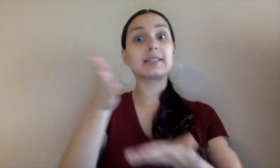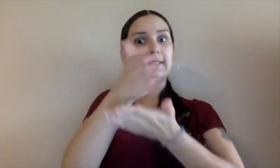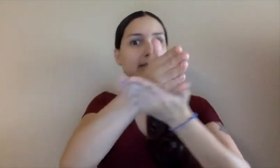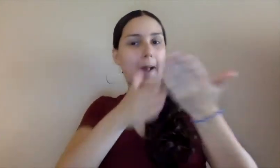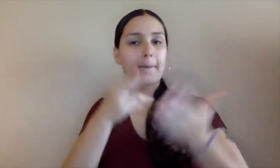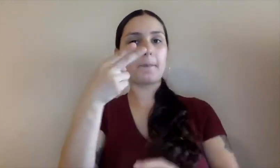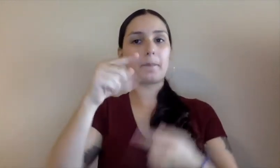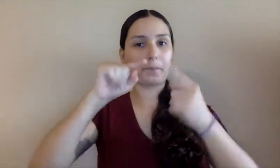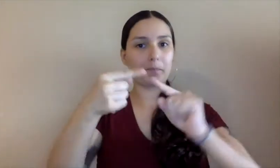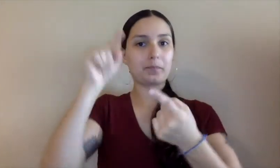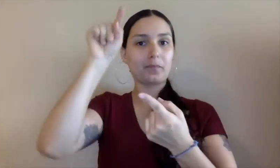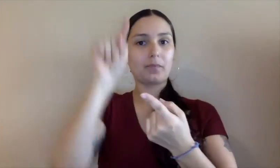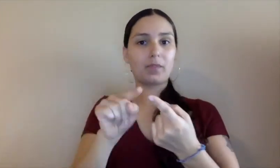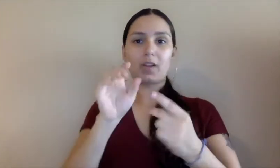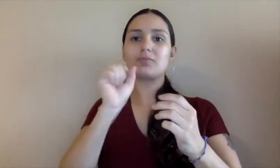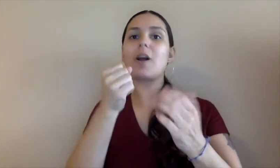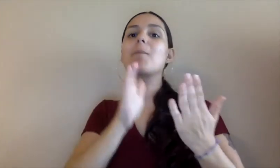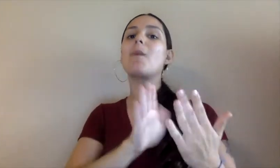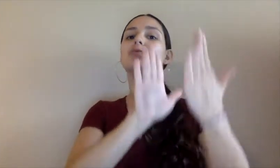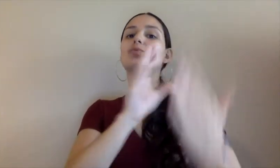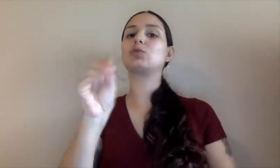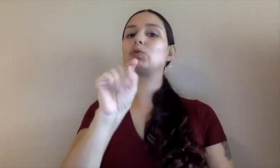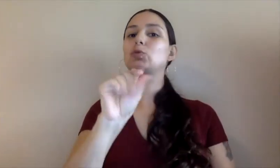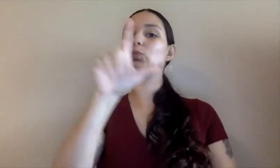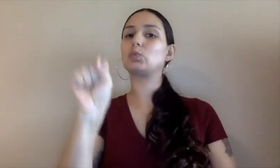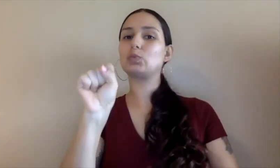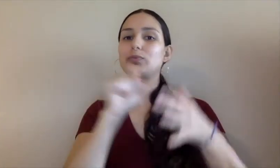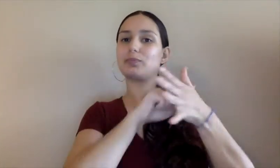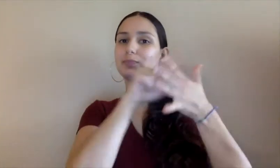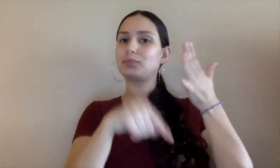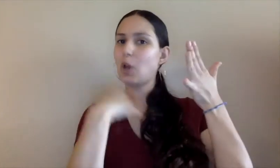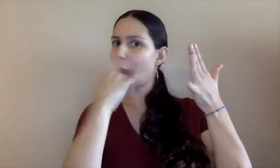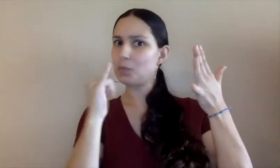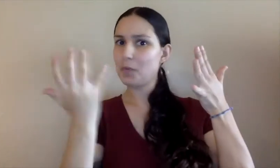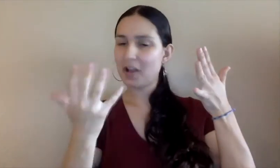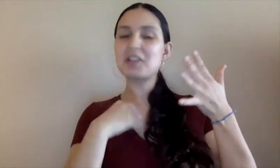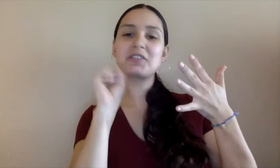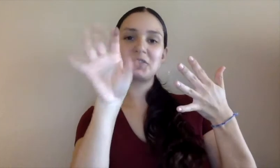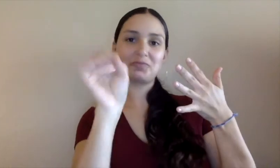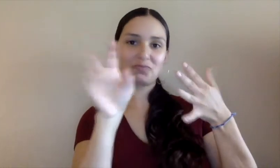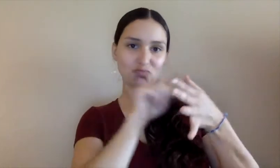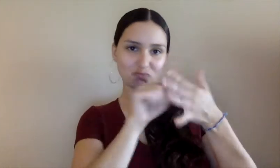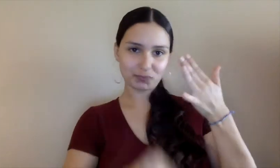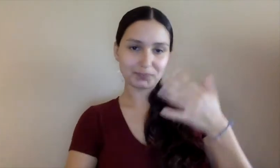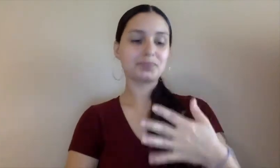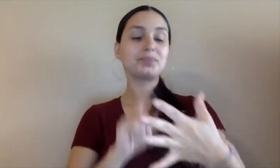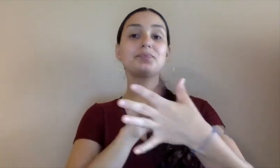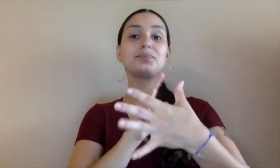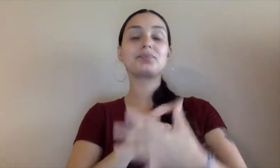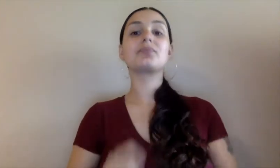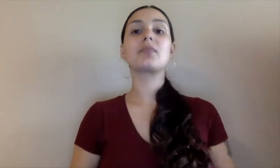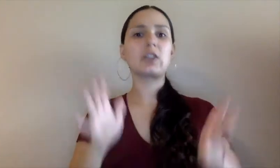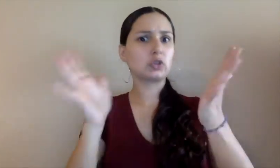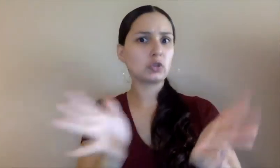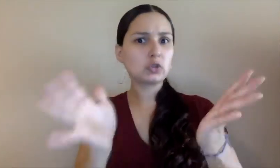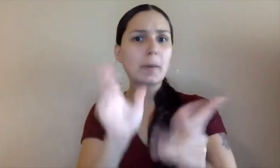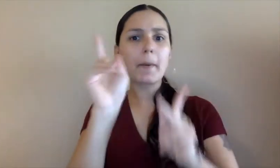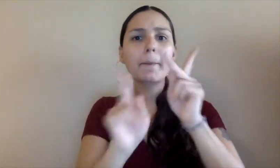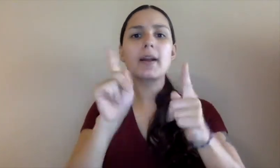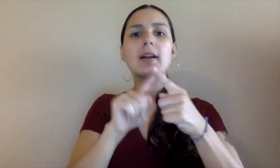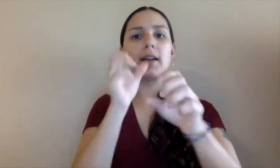Here are some harm reduction approaches and tools: